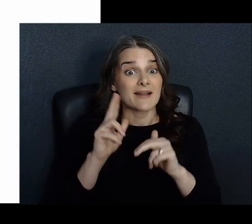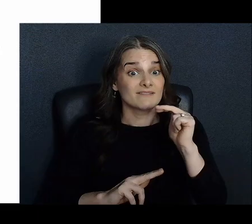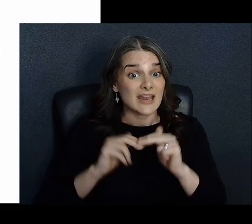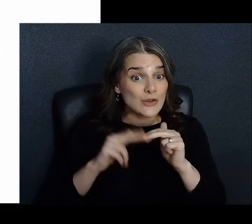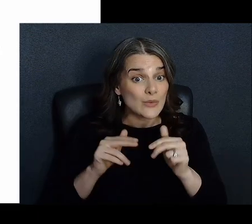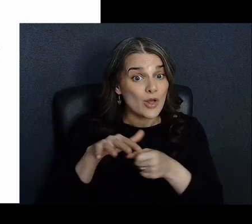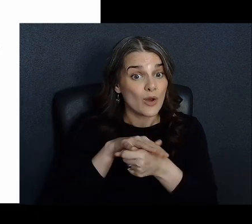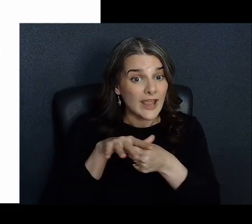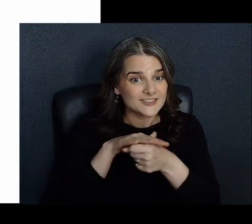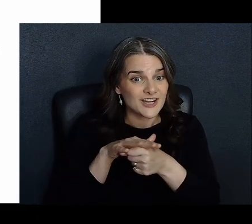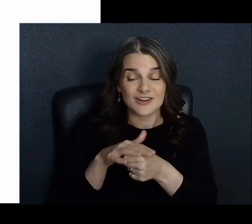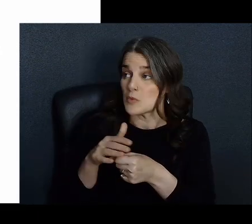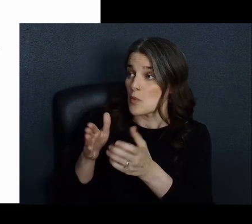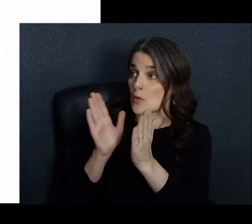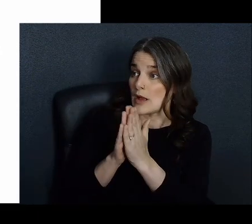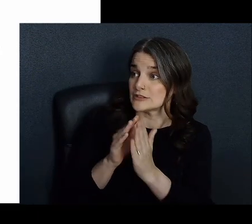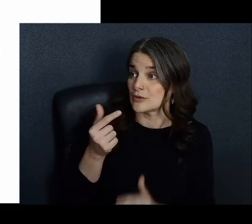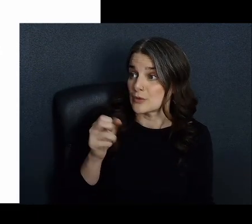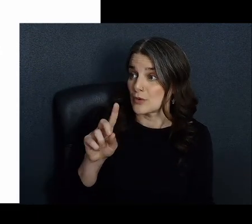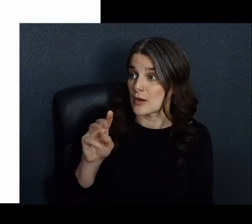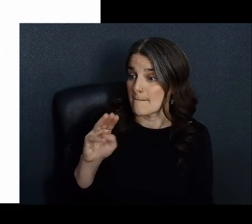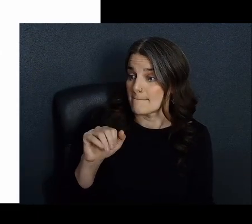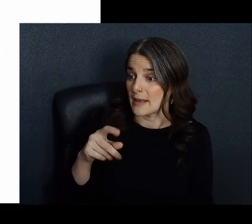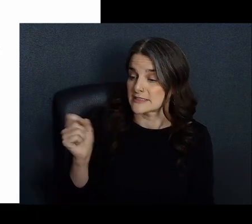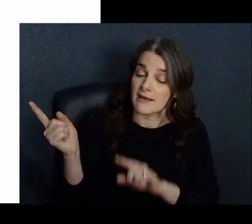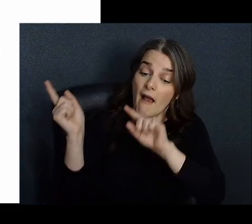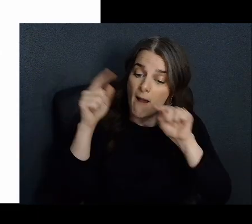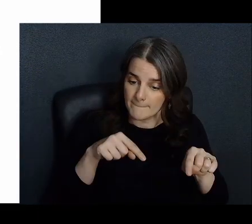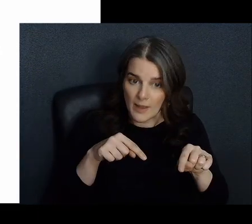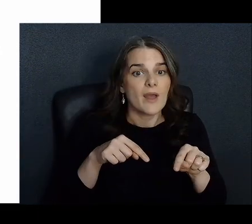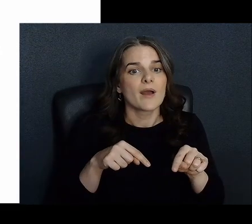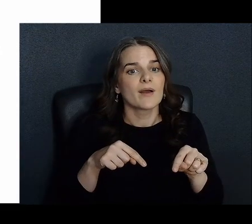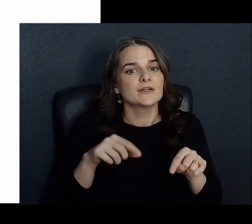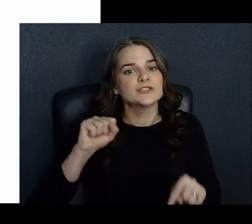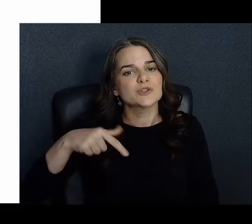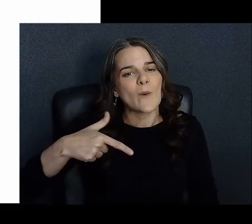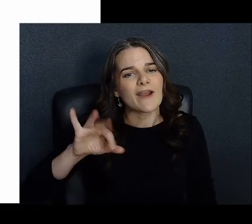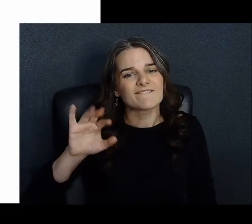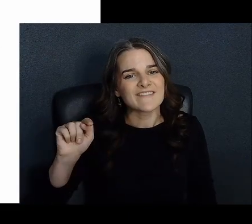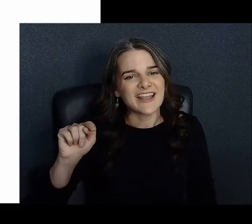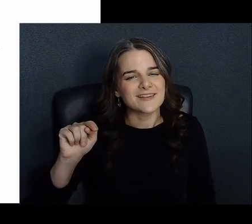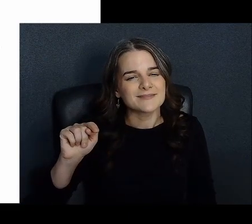for a cost, square footage by square footage. They literally use a scanning device